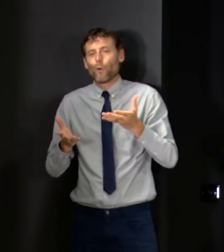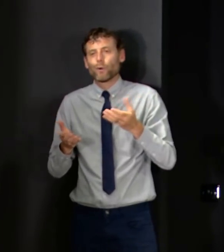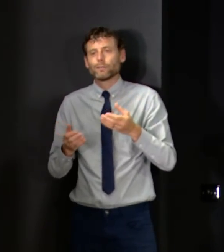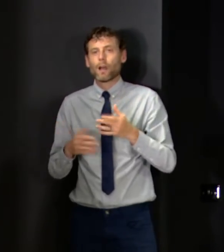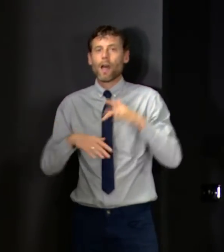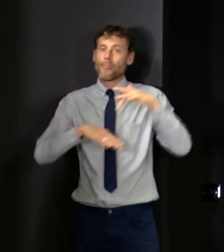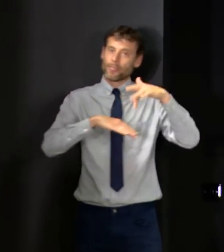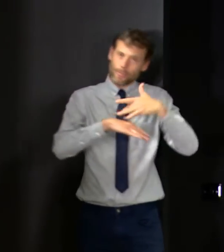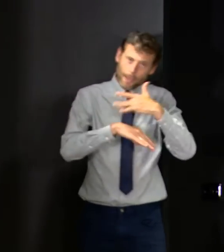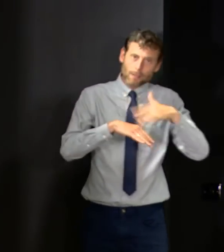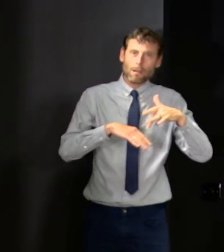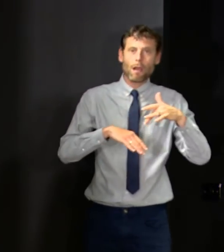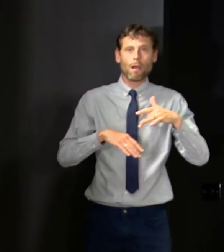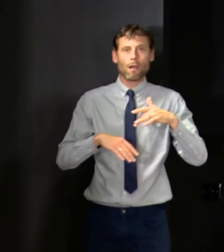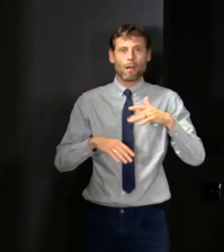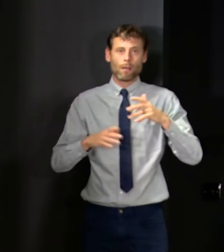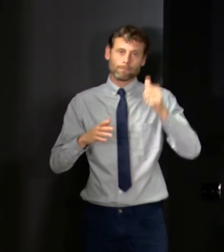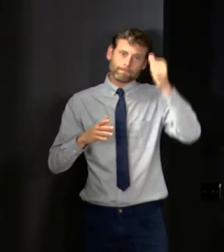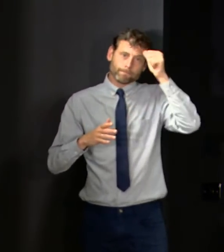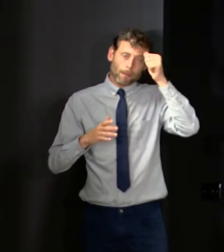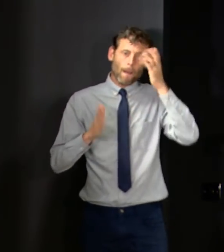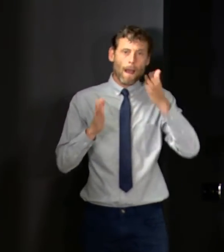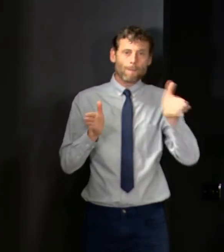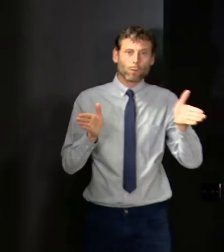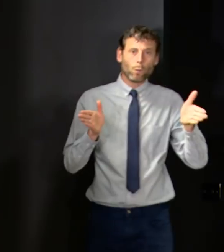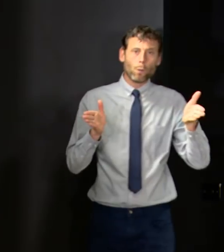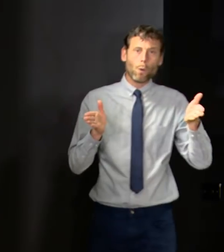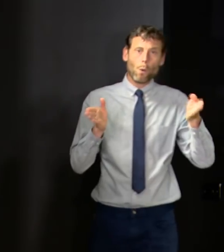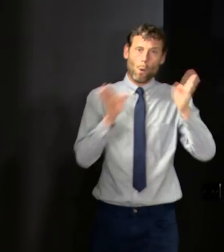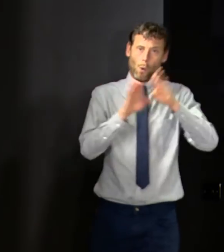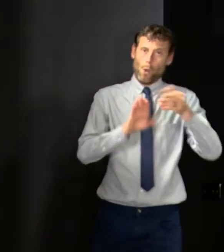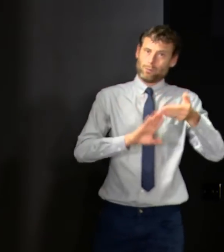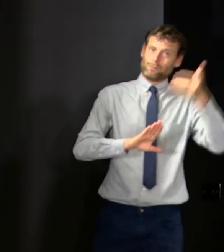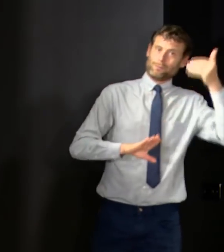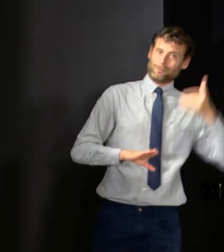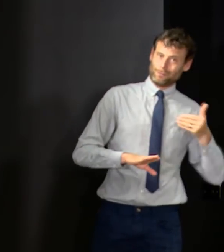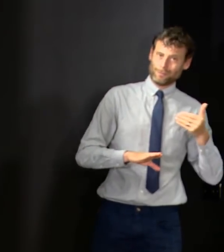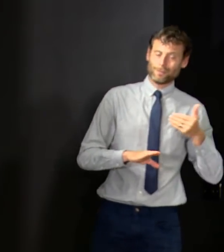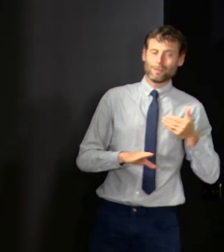They had to - they voluntarily closed down early as well, but are also likely to be those